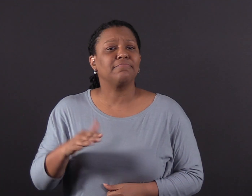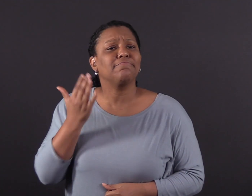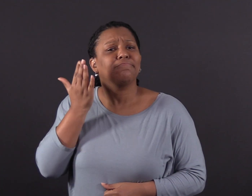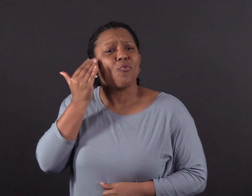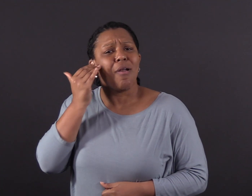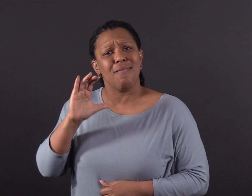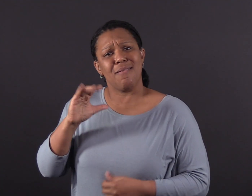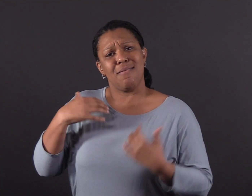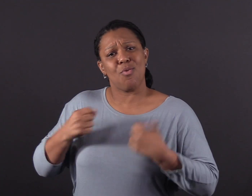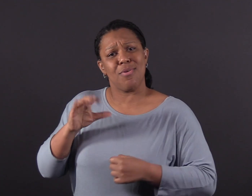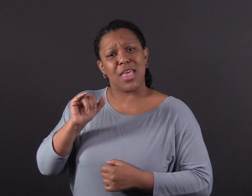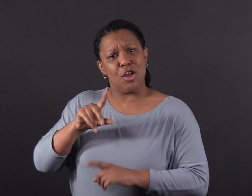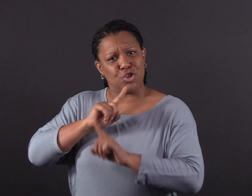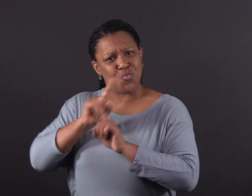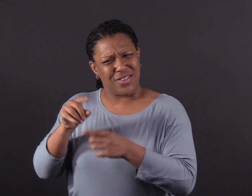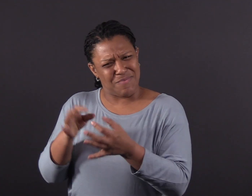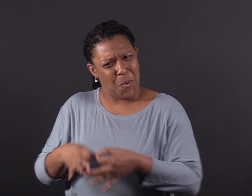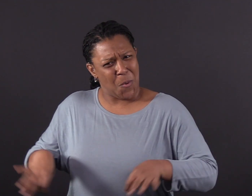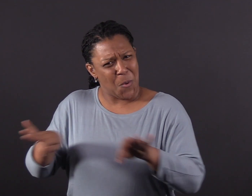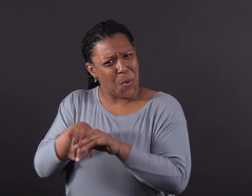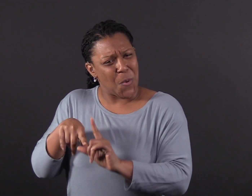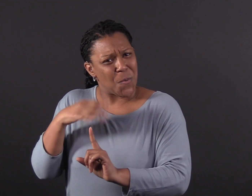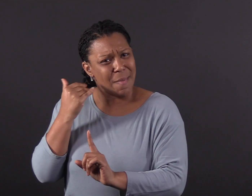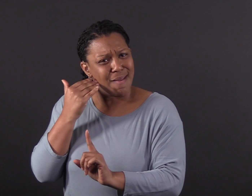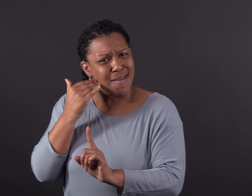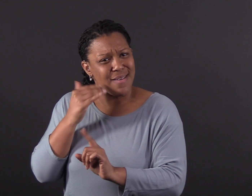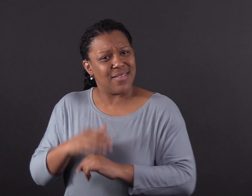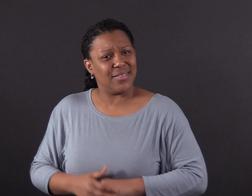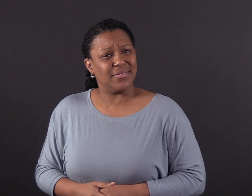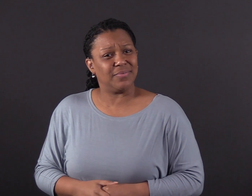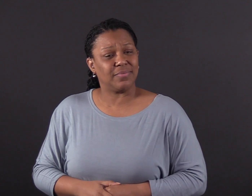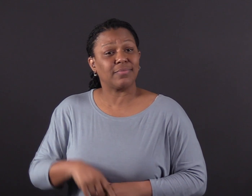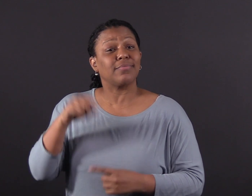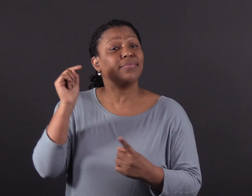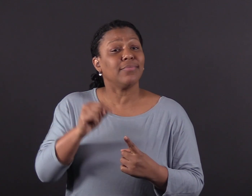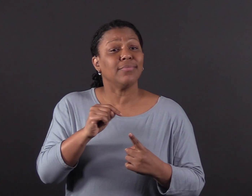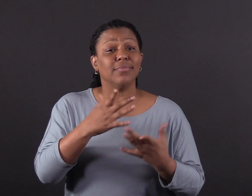Why are Healthcare Directives important?